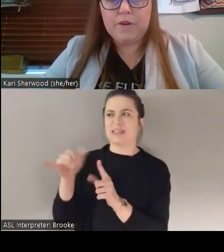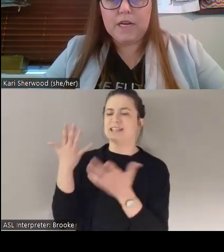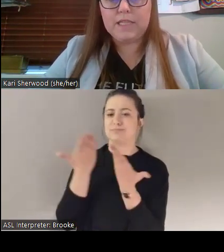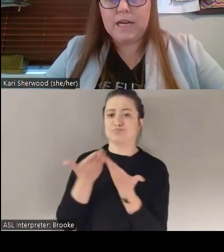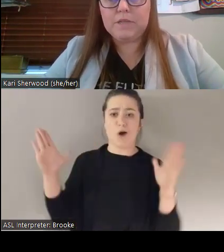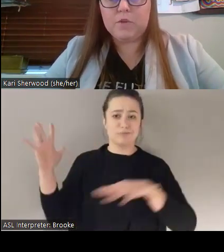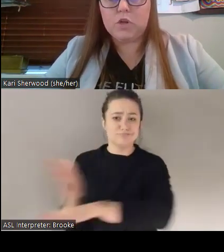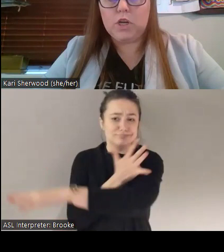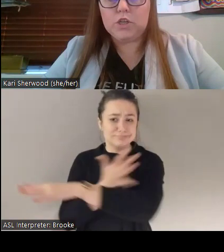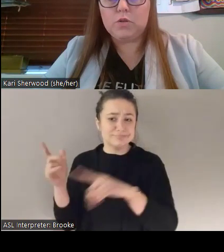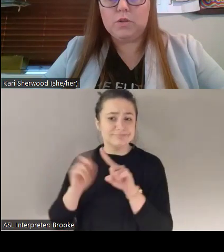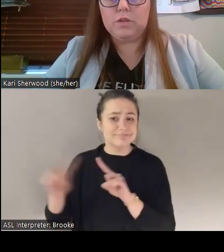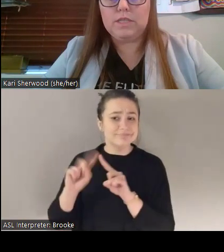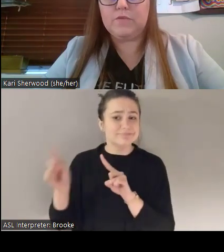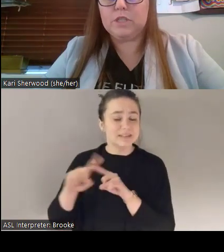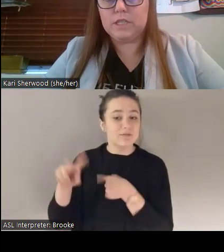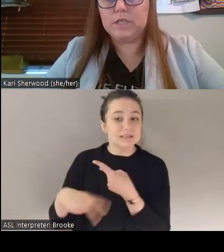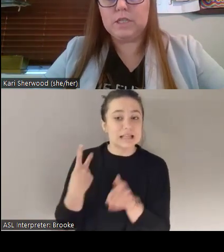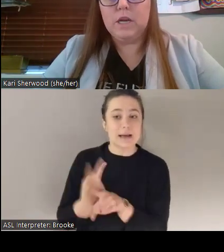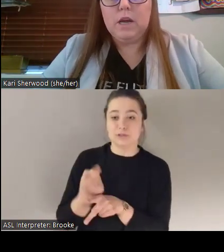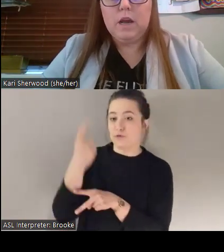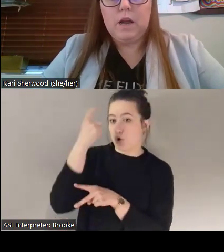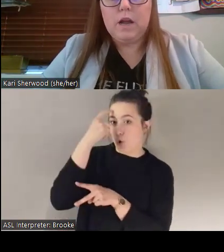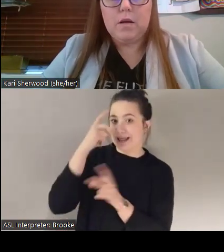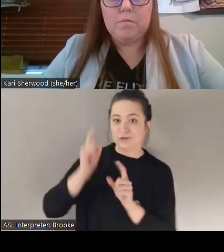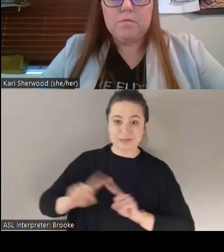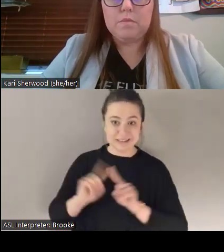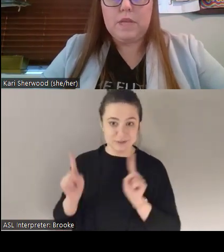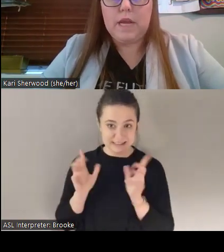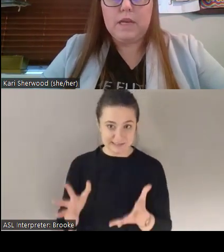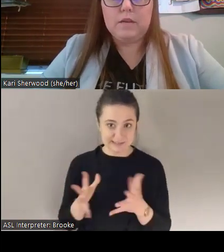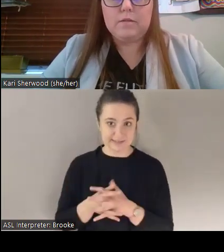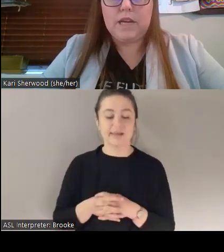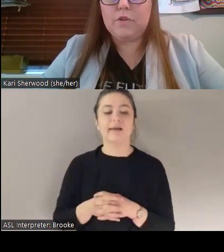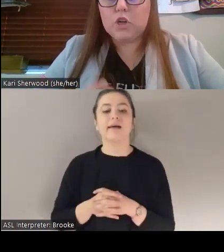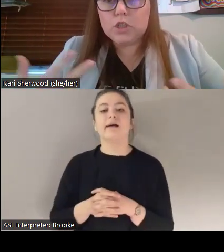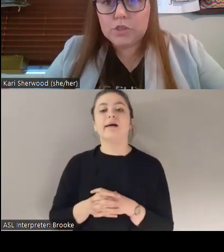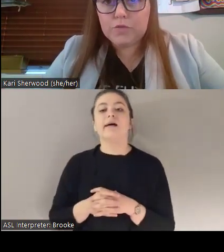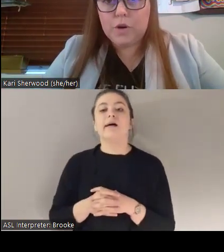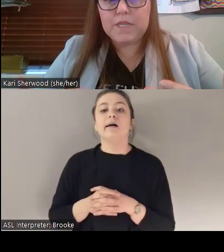Various types of neurological differences. They diverge from